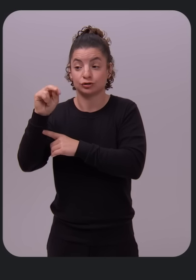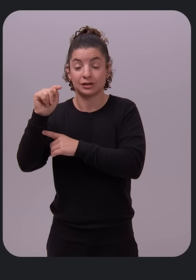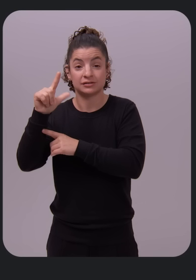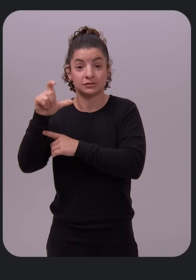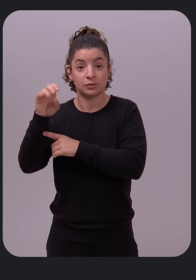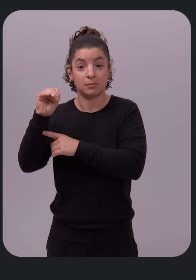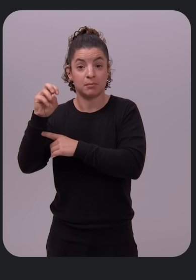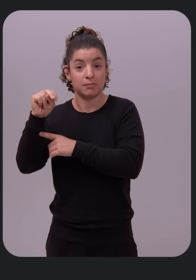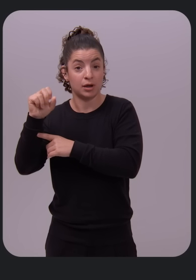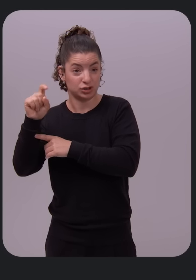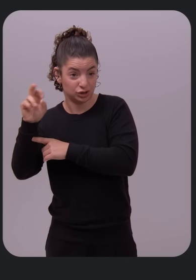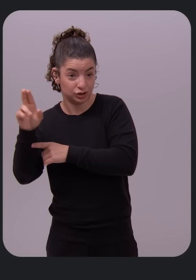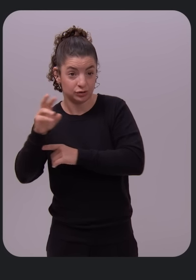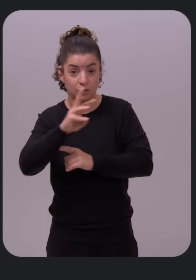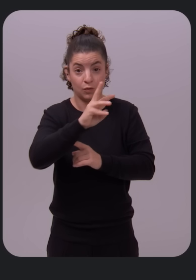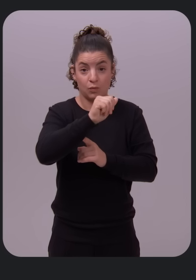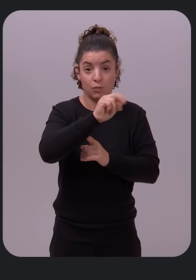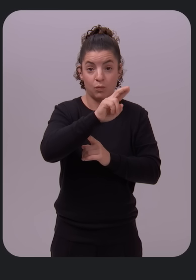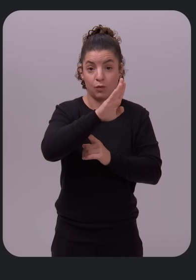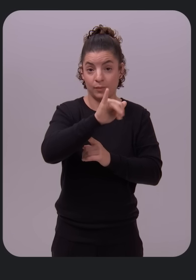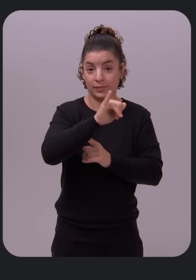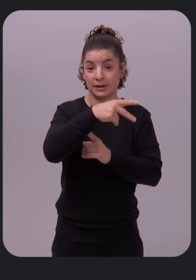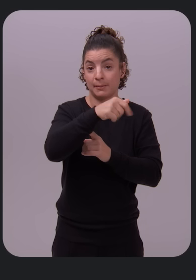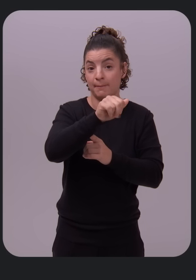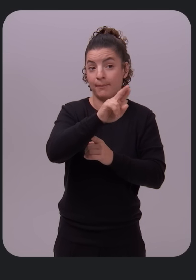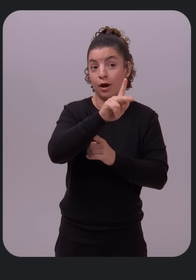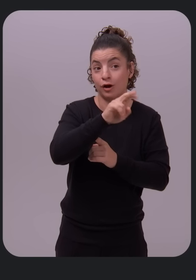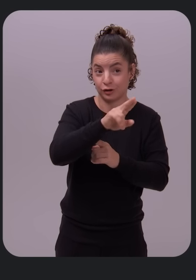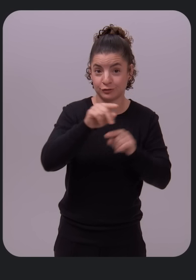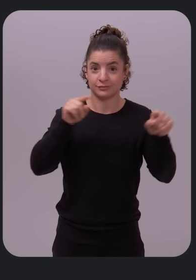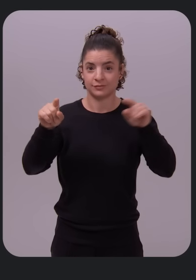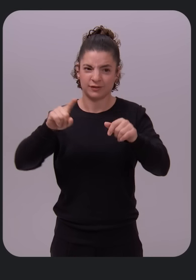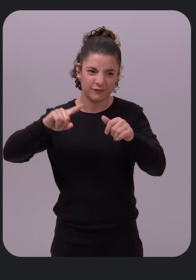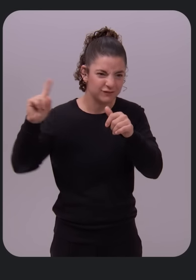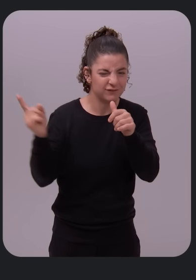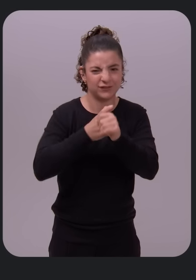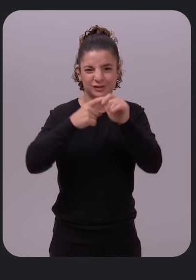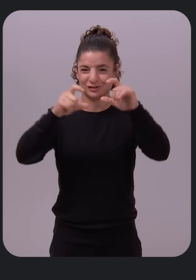that Gentle Monster and Warby Parker will be the first eyewear